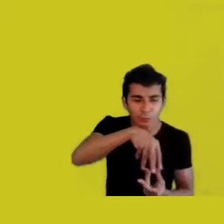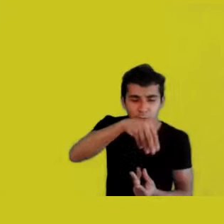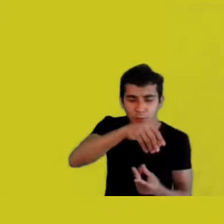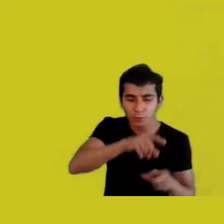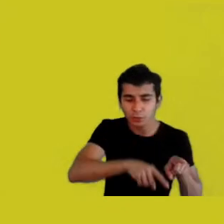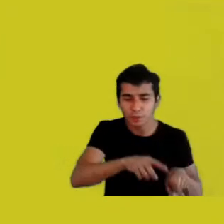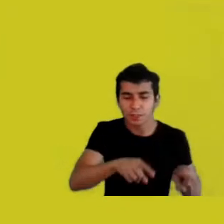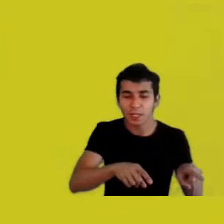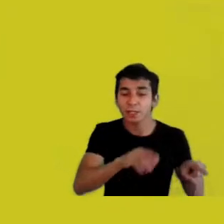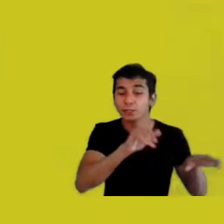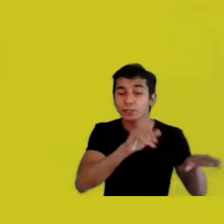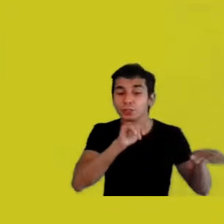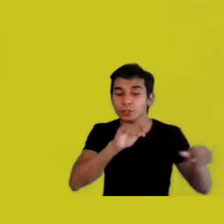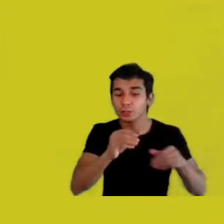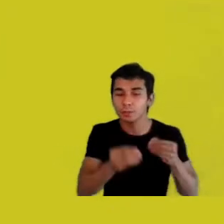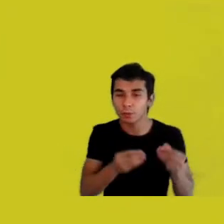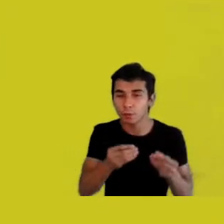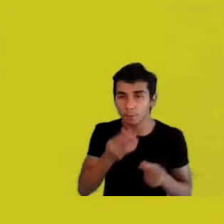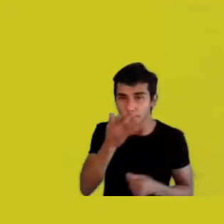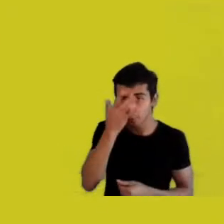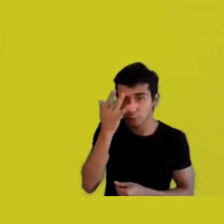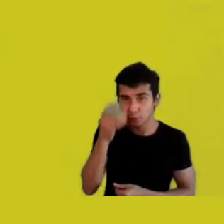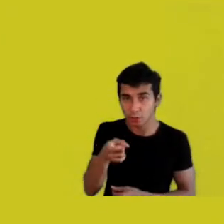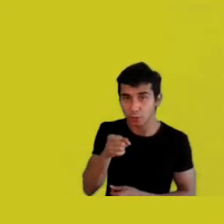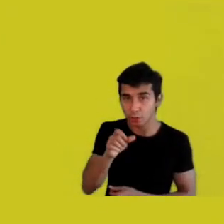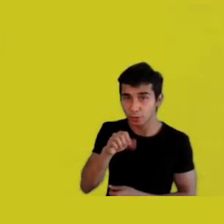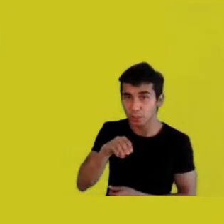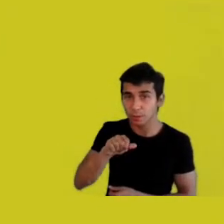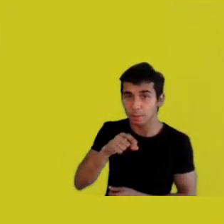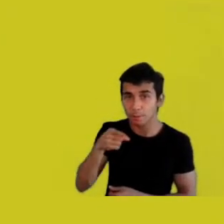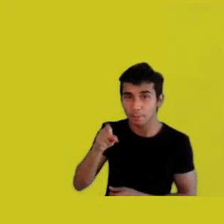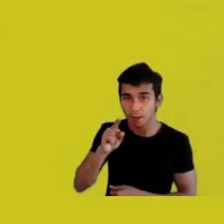Actually, it’s the ayahuasca spirits, the sprouts on the vine